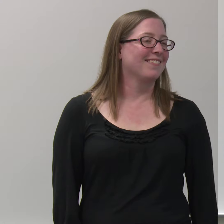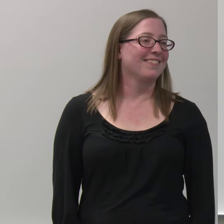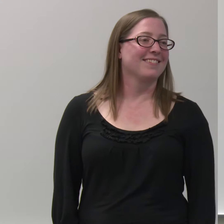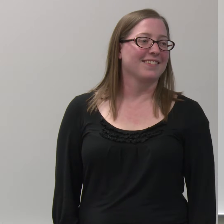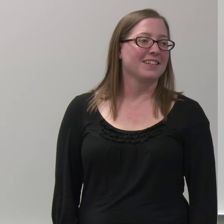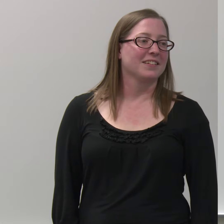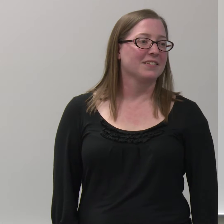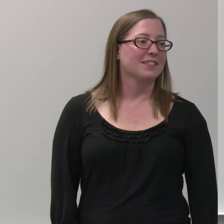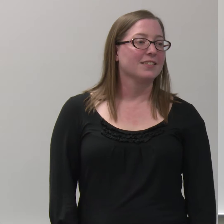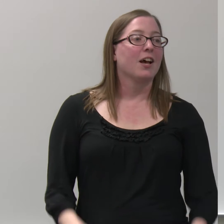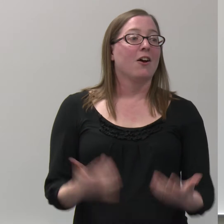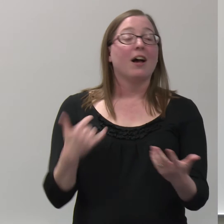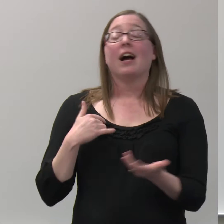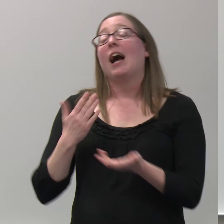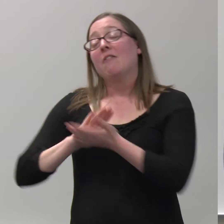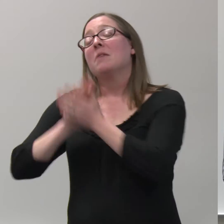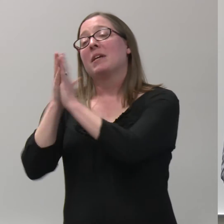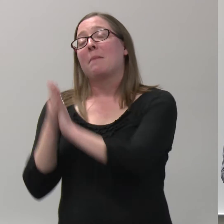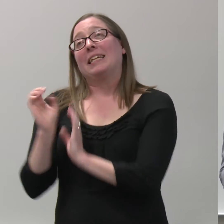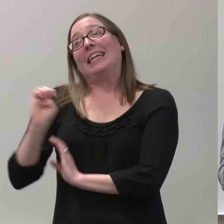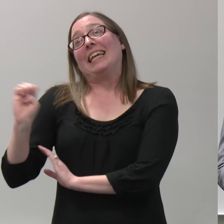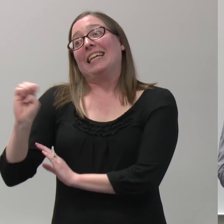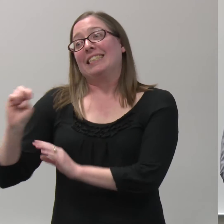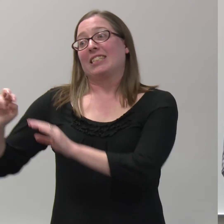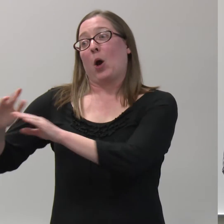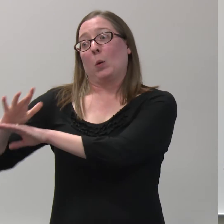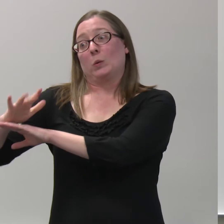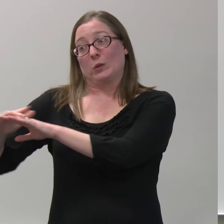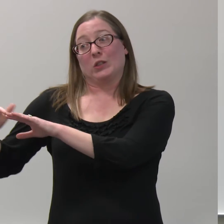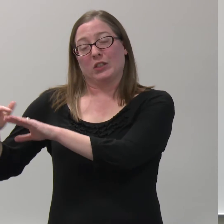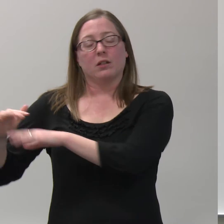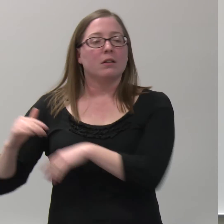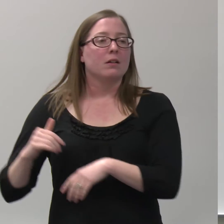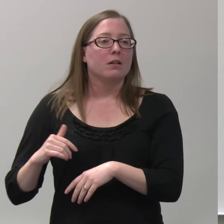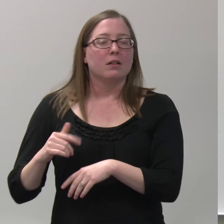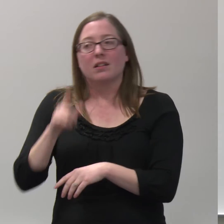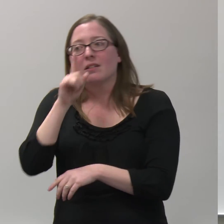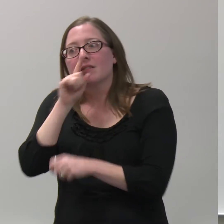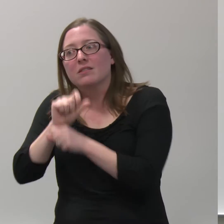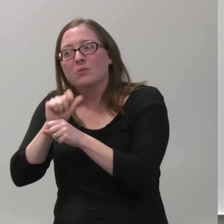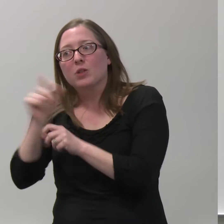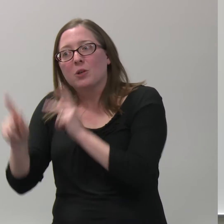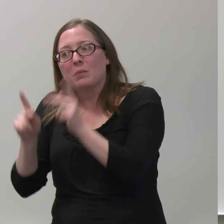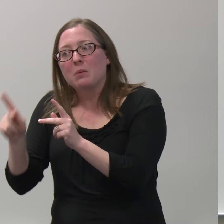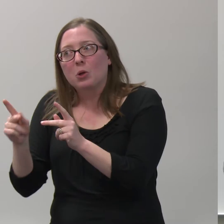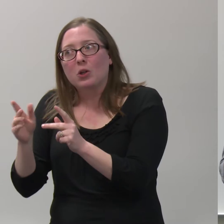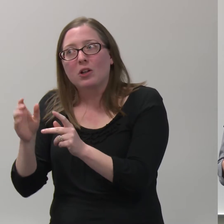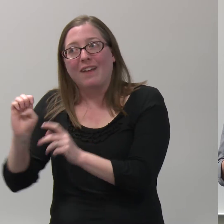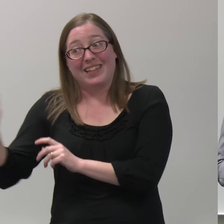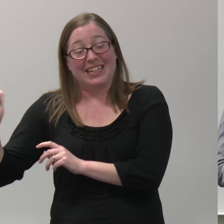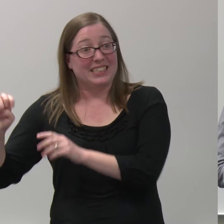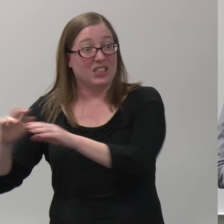So I've become an East Coaster, although the real people on the East Coast say Rochester is not the East Coast, right,